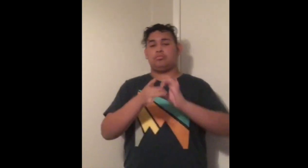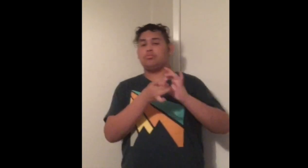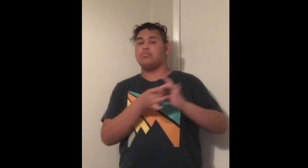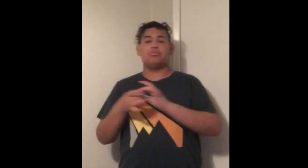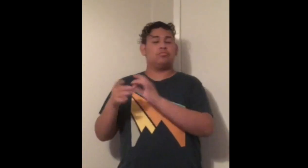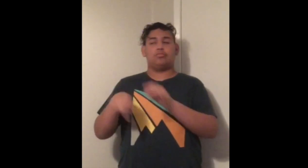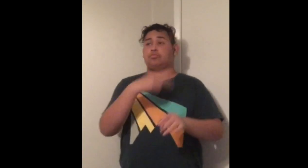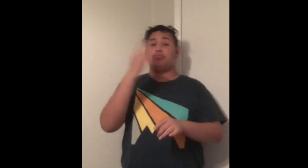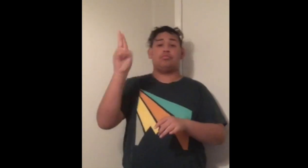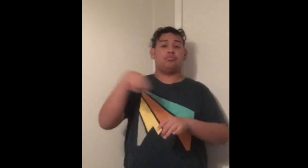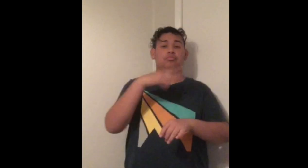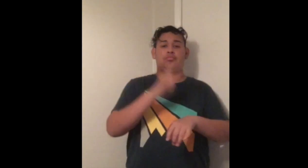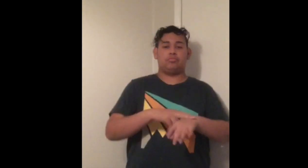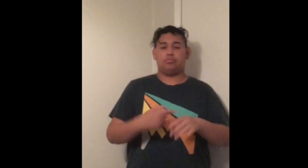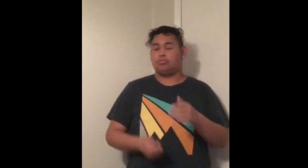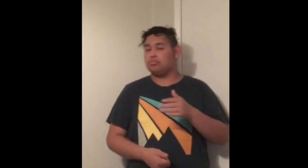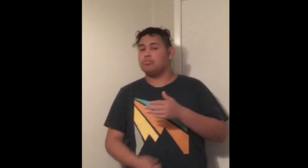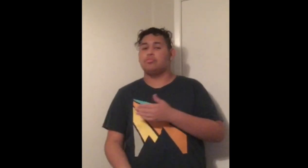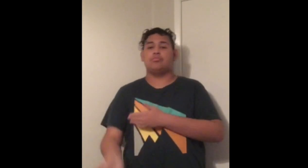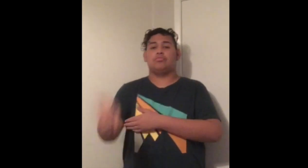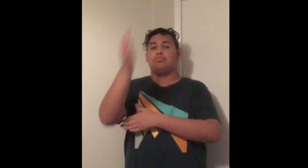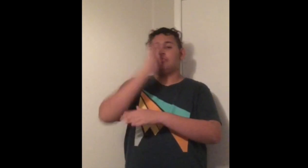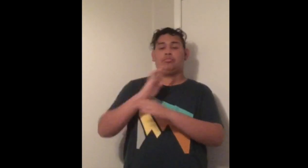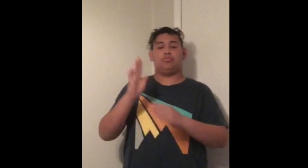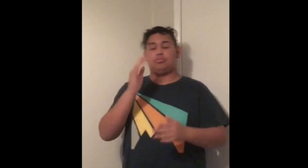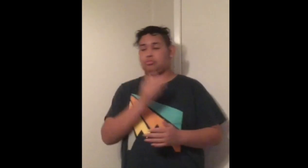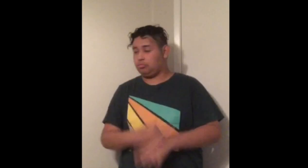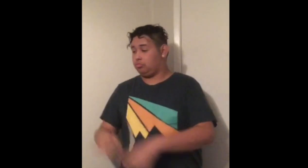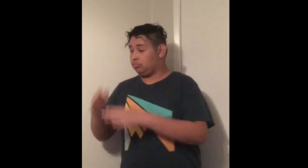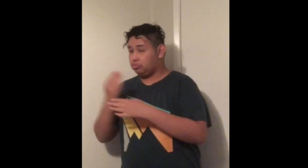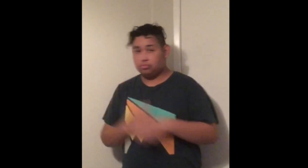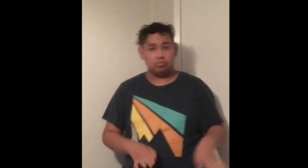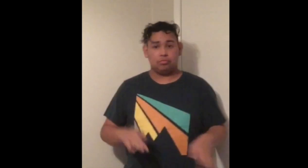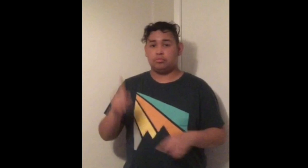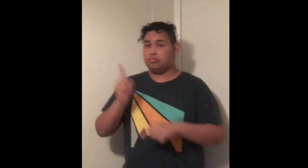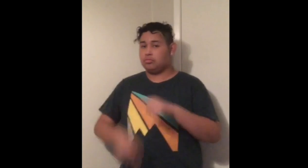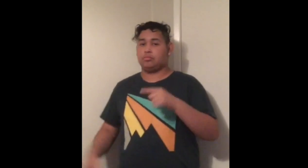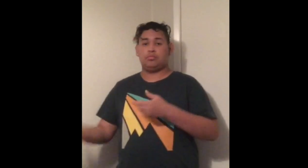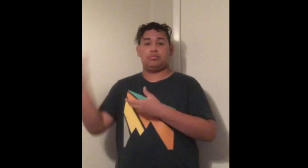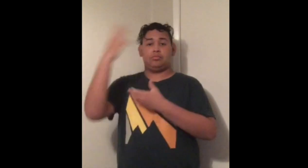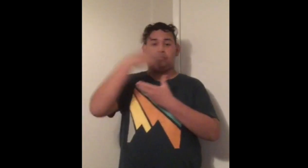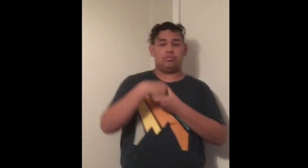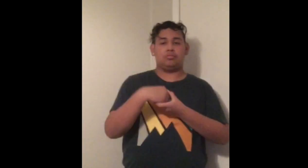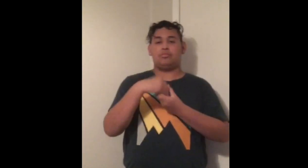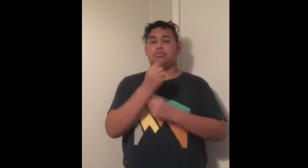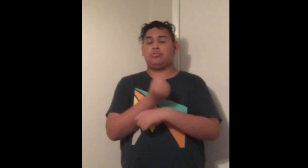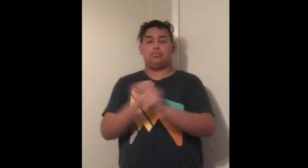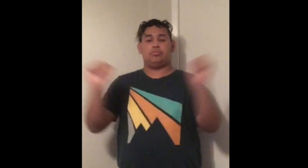One nation under God. Indivisible.